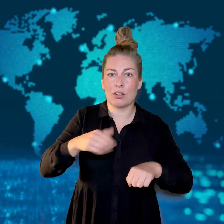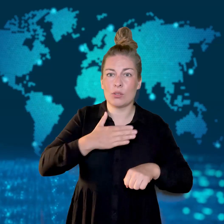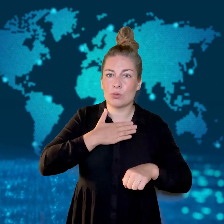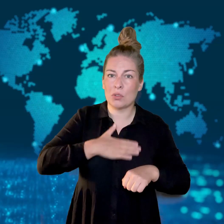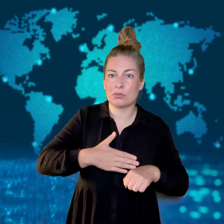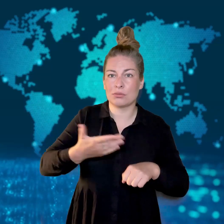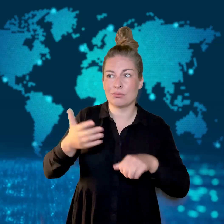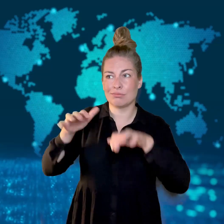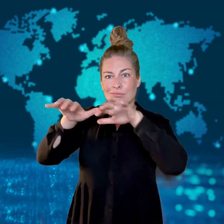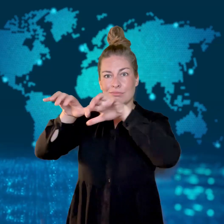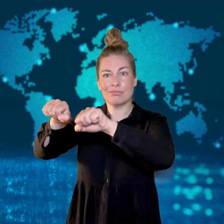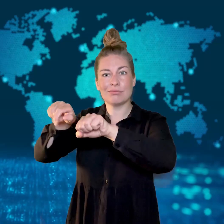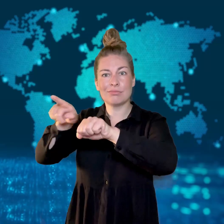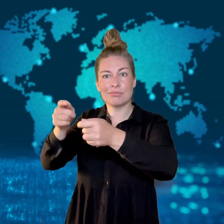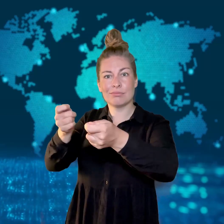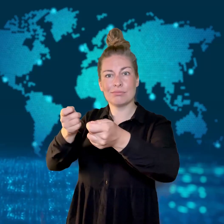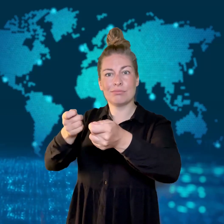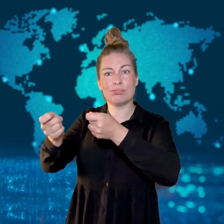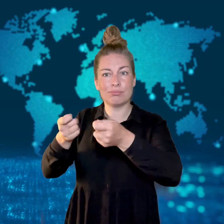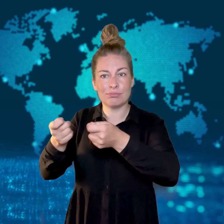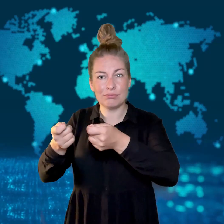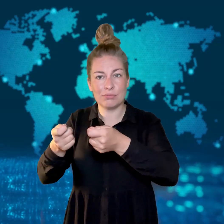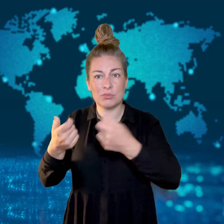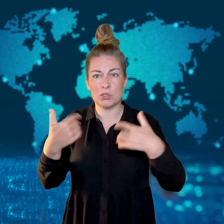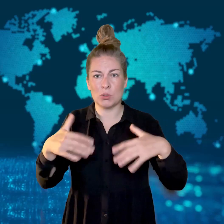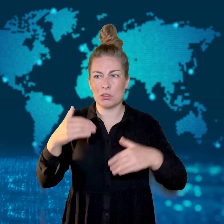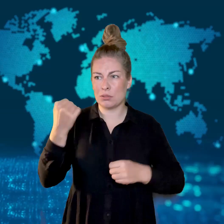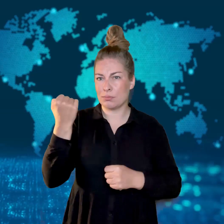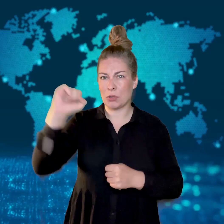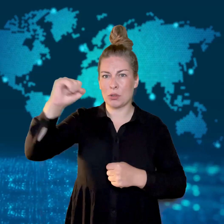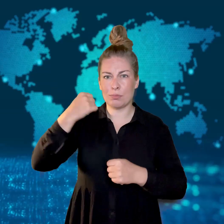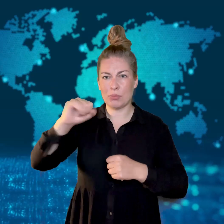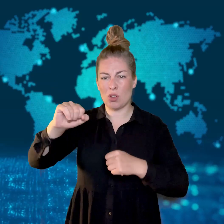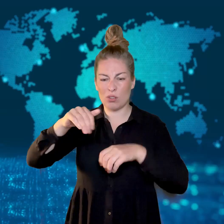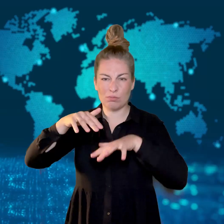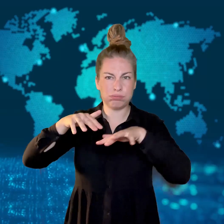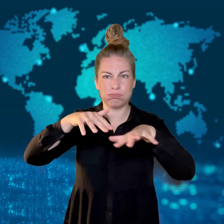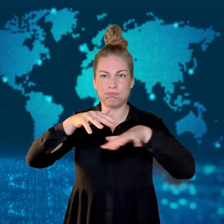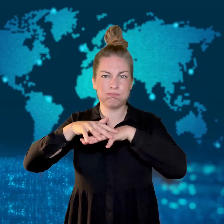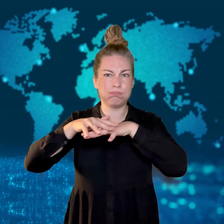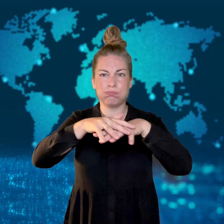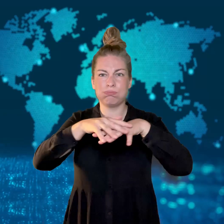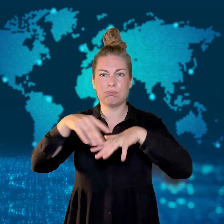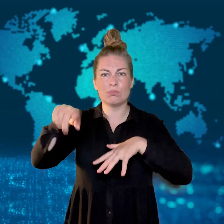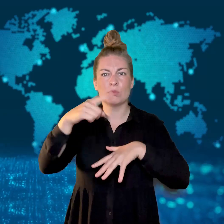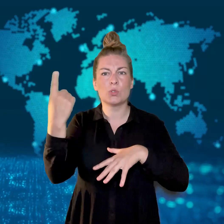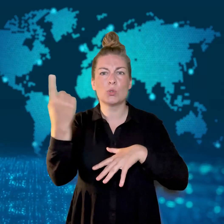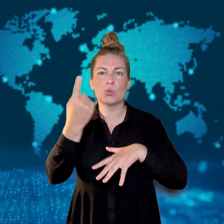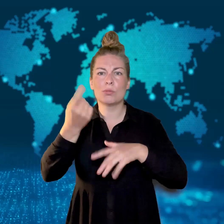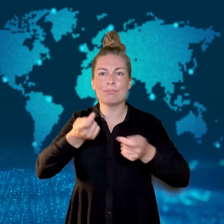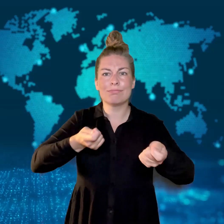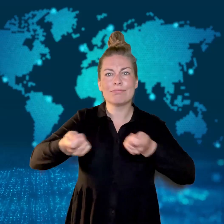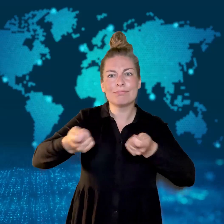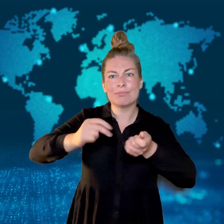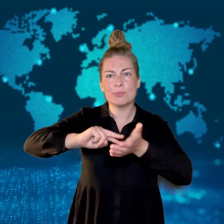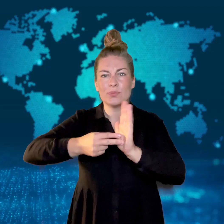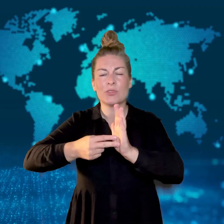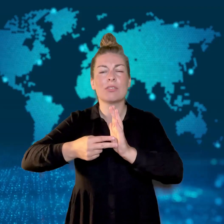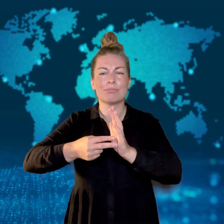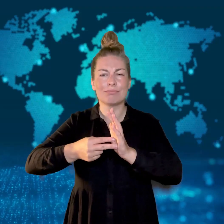Criminal gangs coordinated the protests.